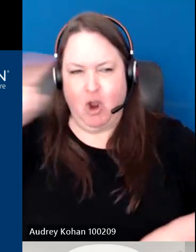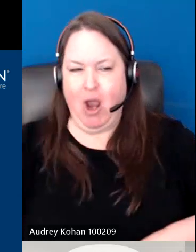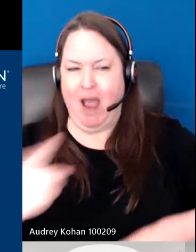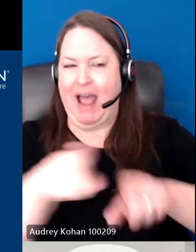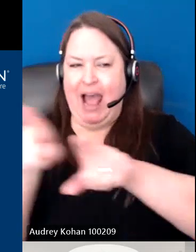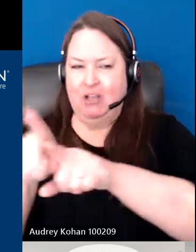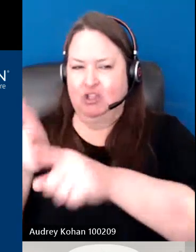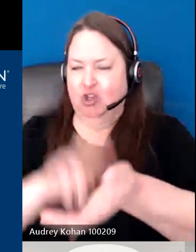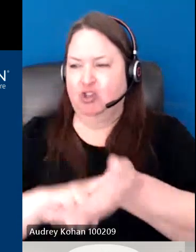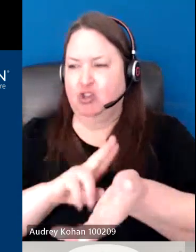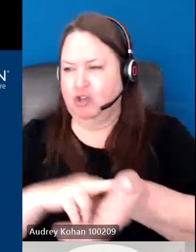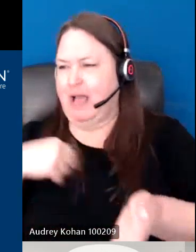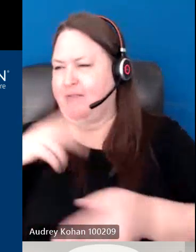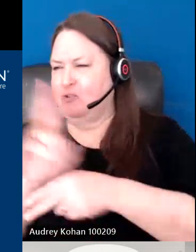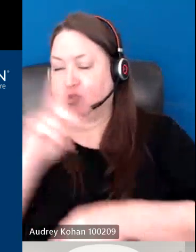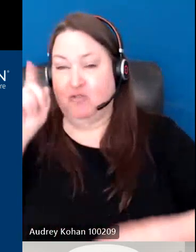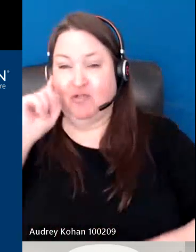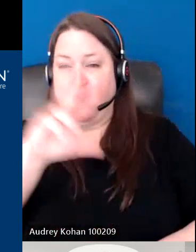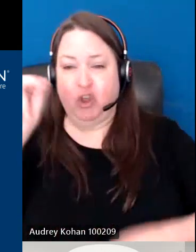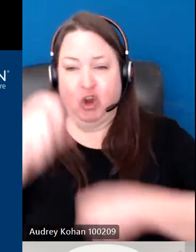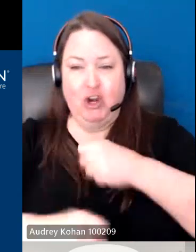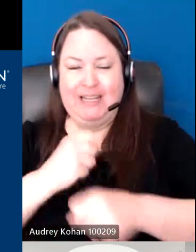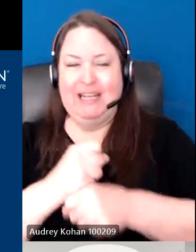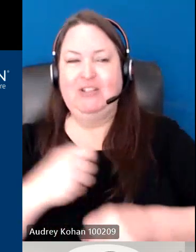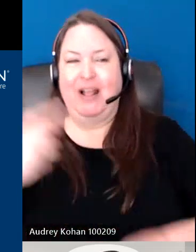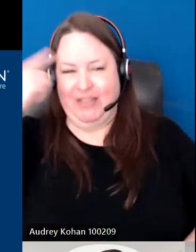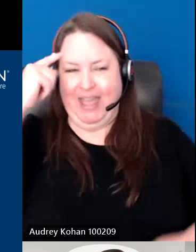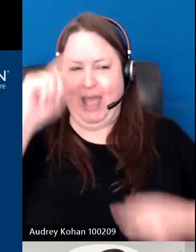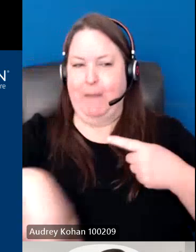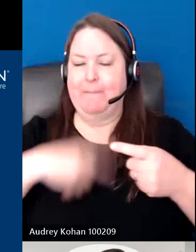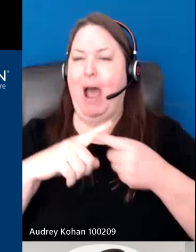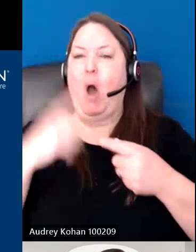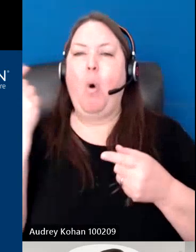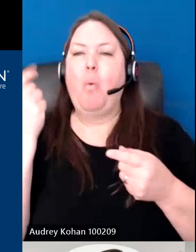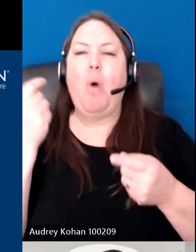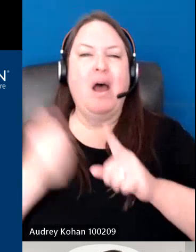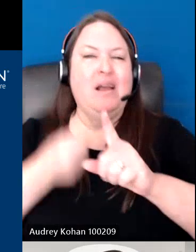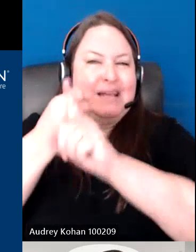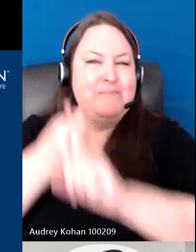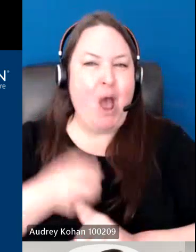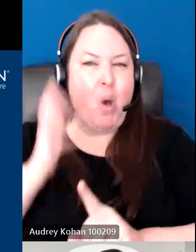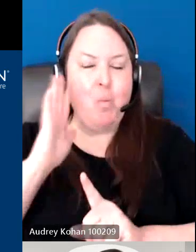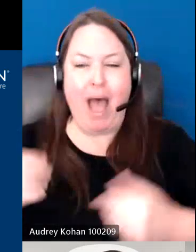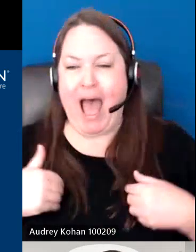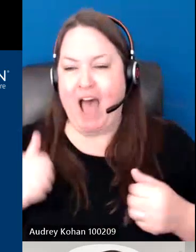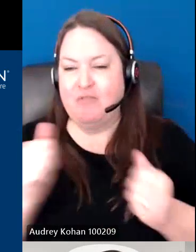30 years um so think about the implications it's going to have on Hospitals and Clinics